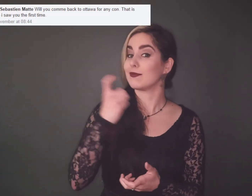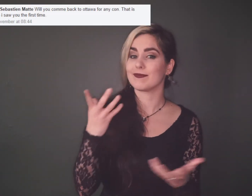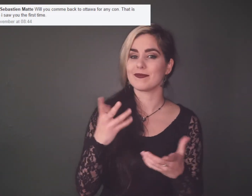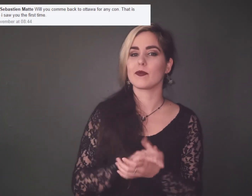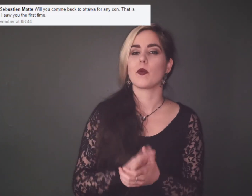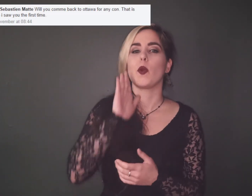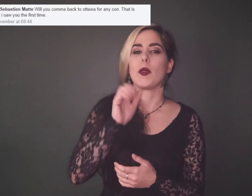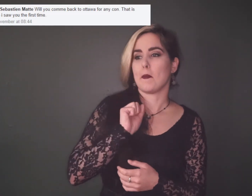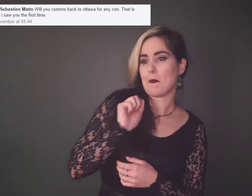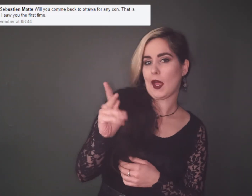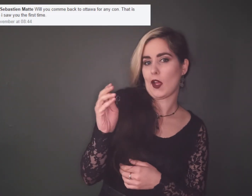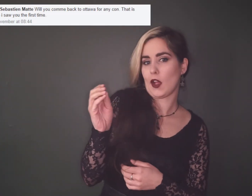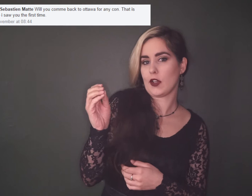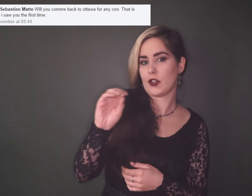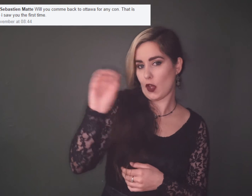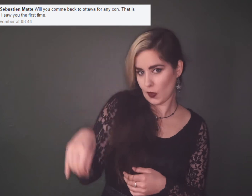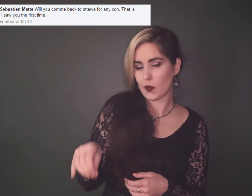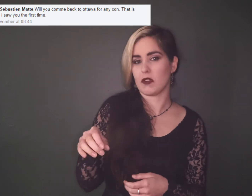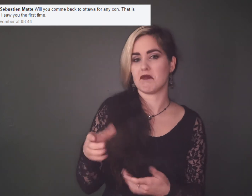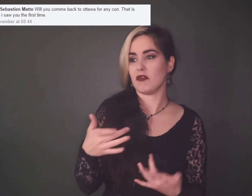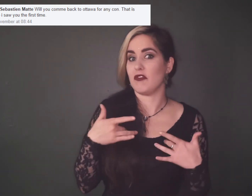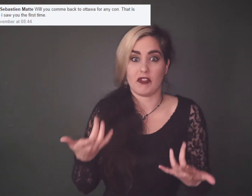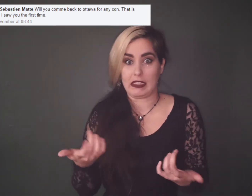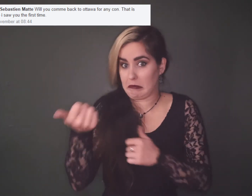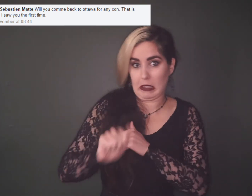Will you come back to Ottawa for any con? That is the first time I saw you.